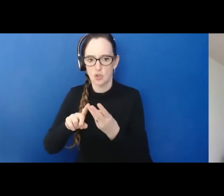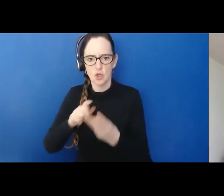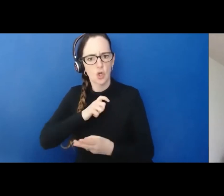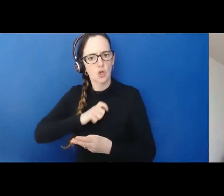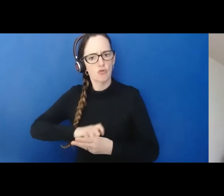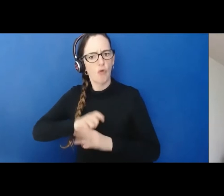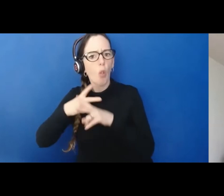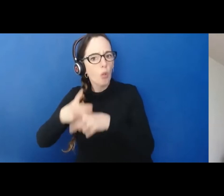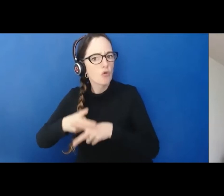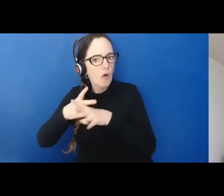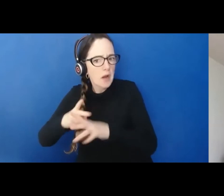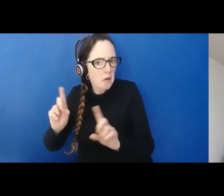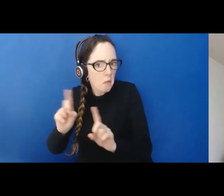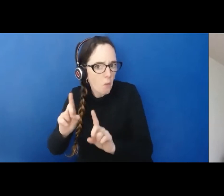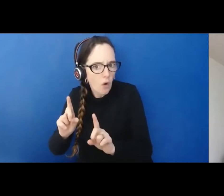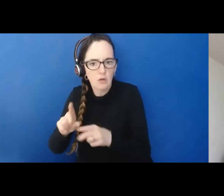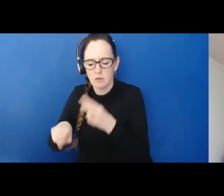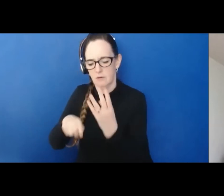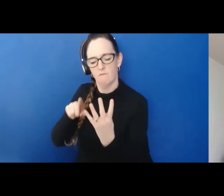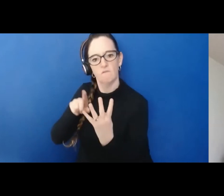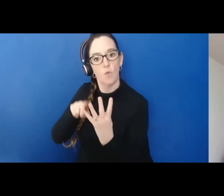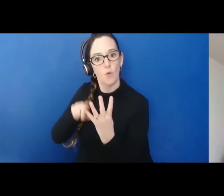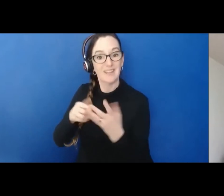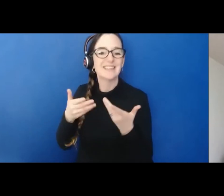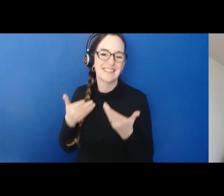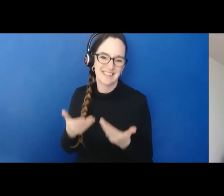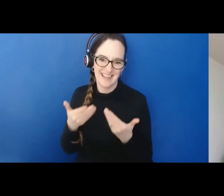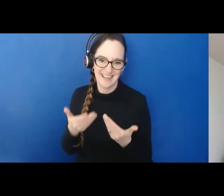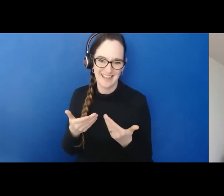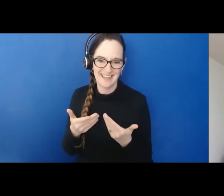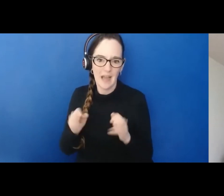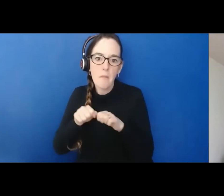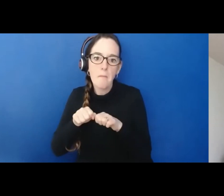engaged practice? And the topic for today's event: Is the Future